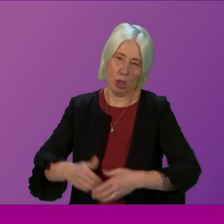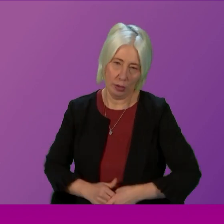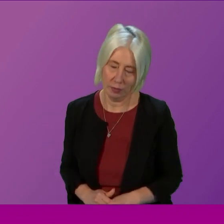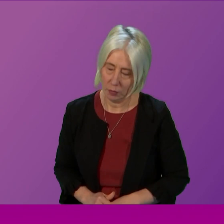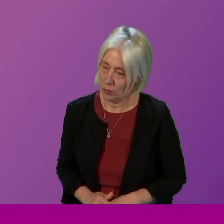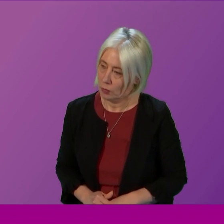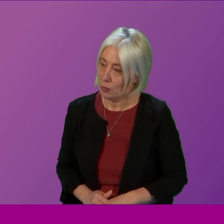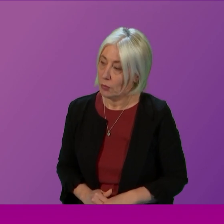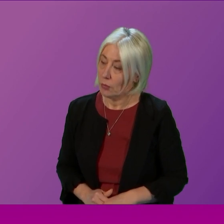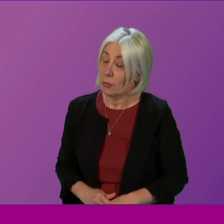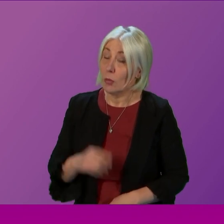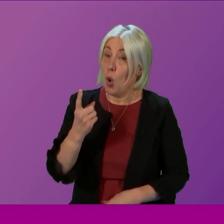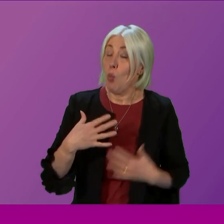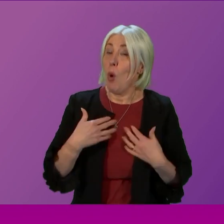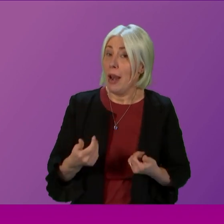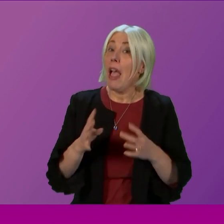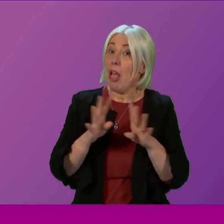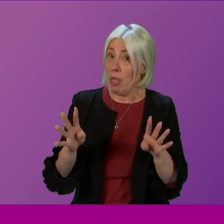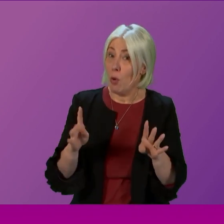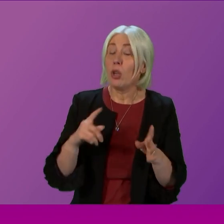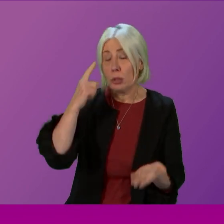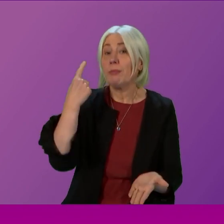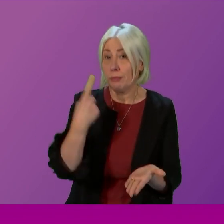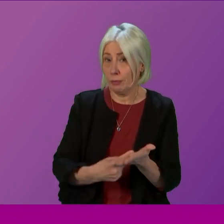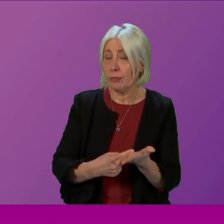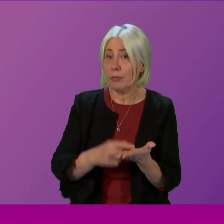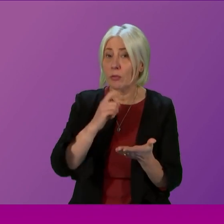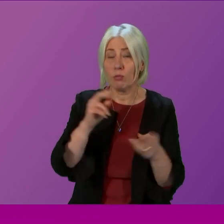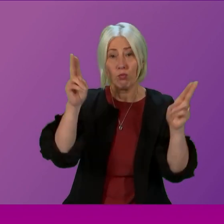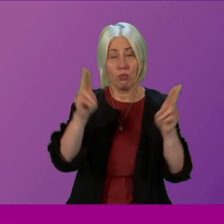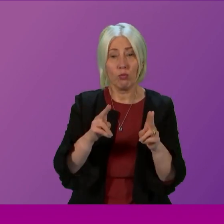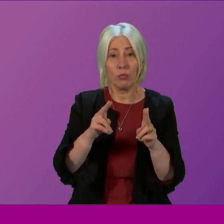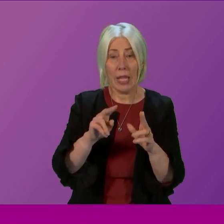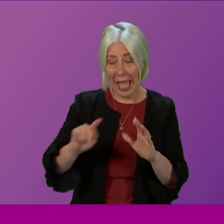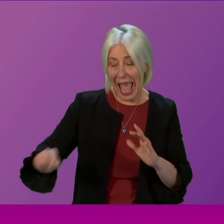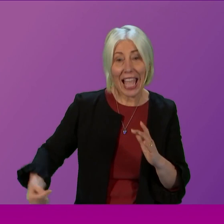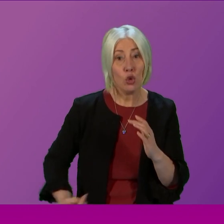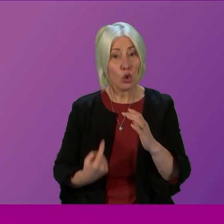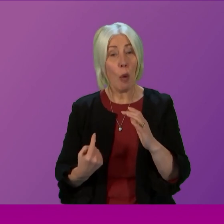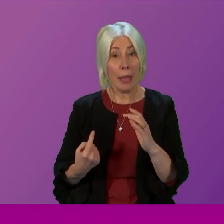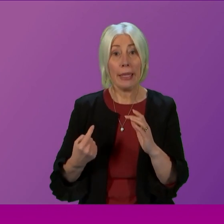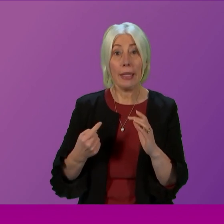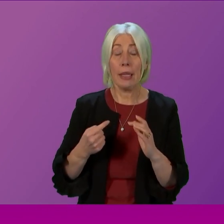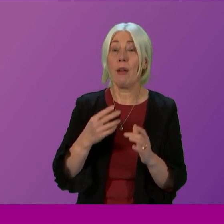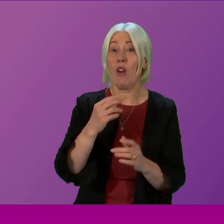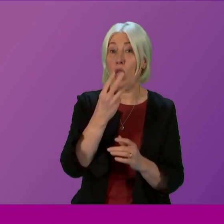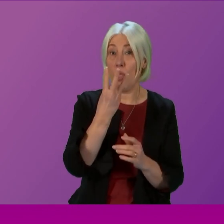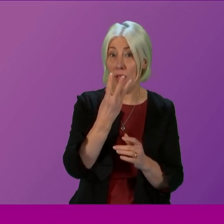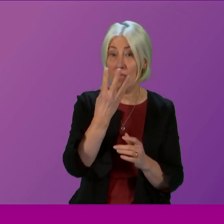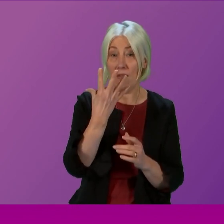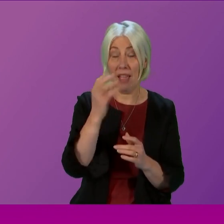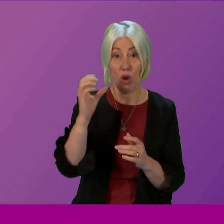One health board has taken the decision to reduce its endoscopic capacity by 3,500 procedures over